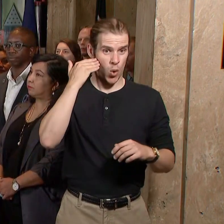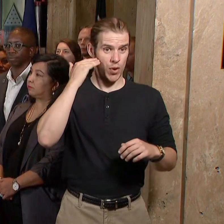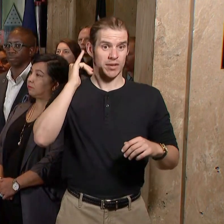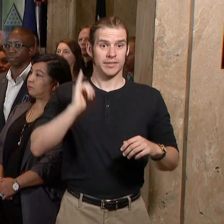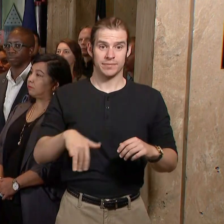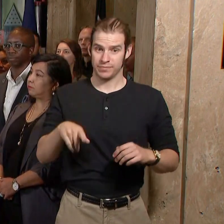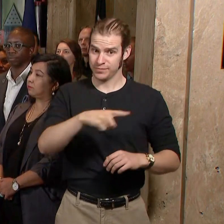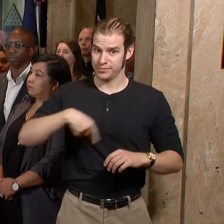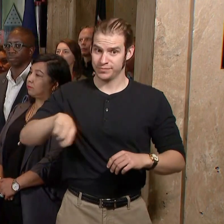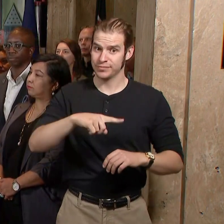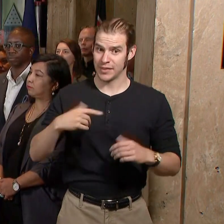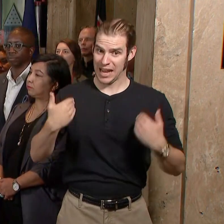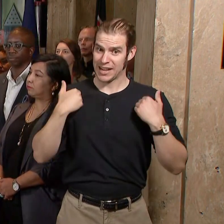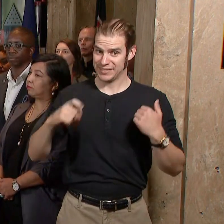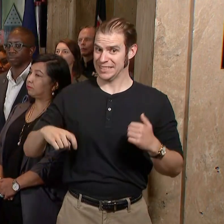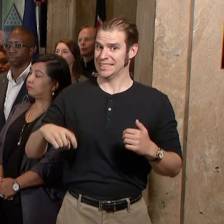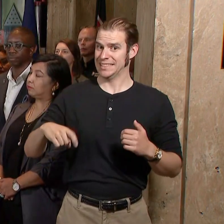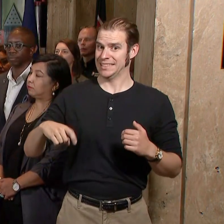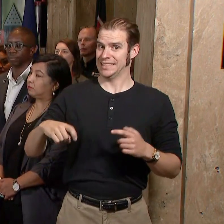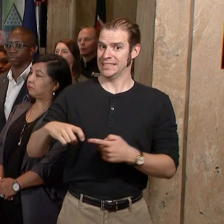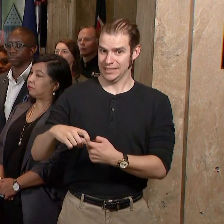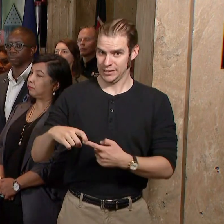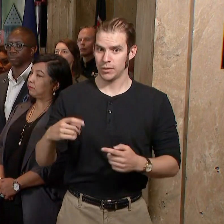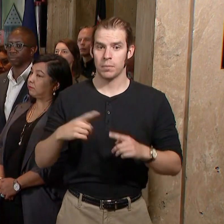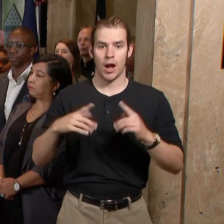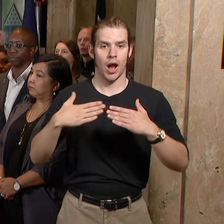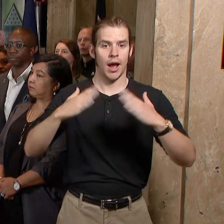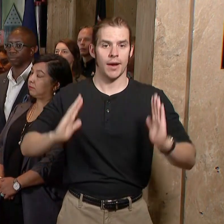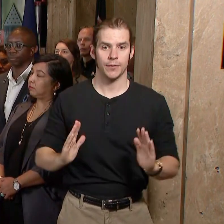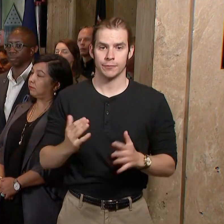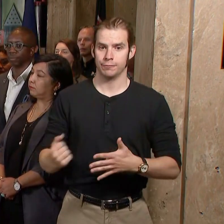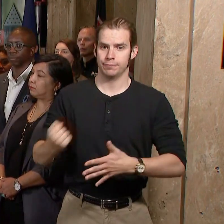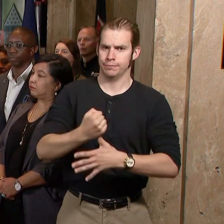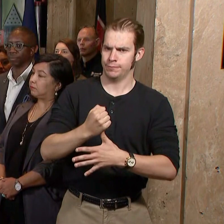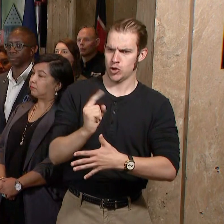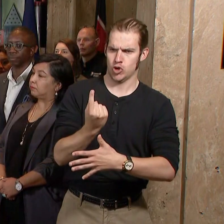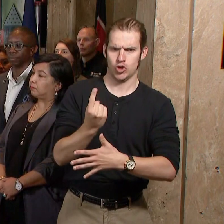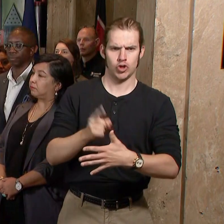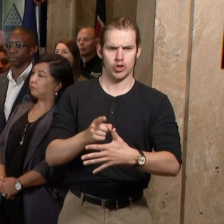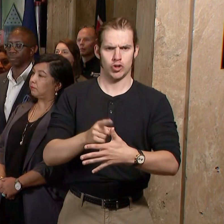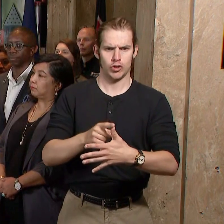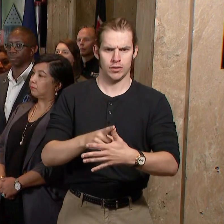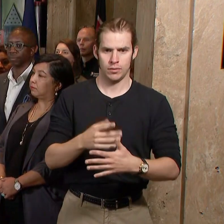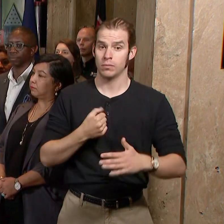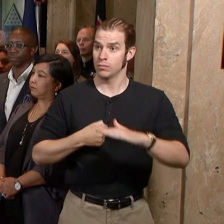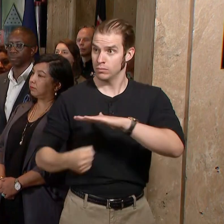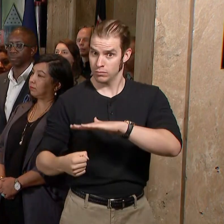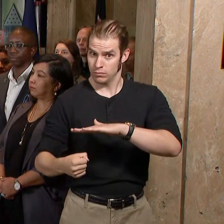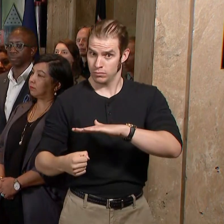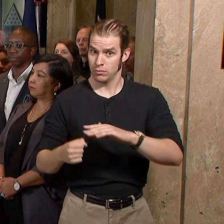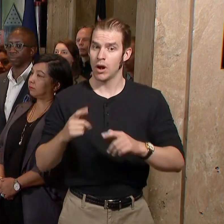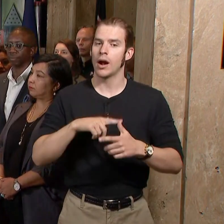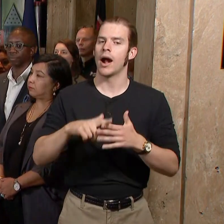that Housing First as a strategy will get the great majority of people access to the supports they need to then access those following up services.